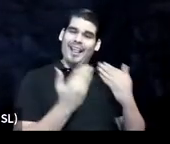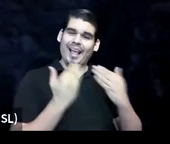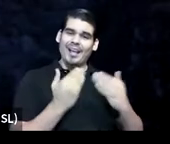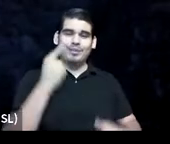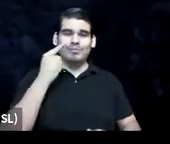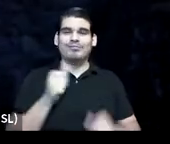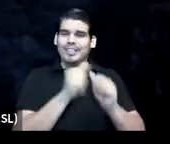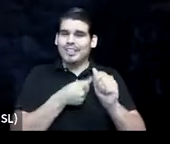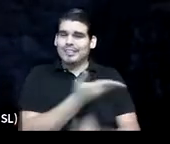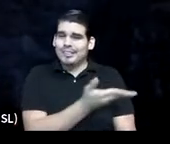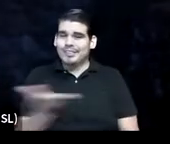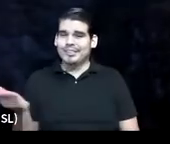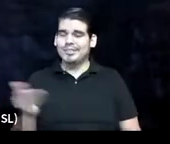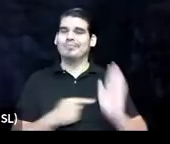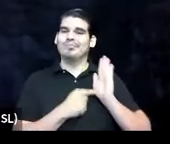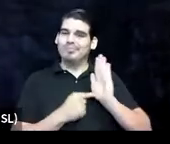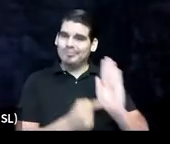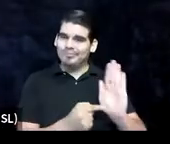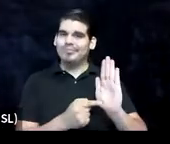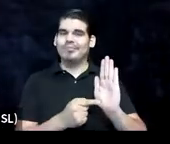Up that I know. Well, we'll go over some